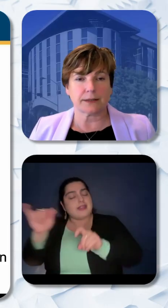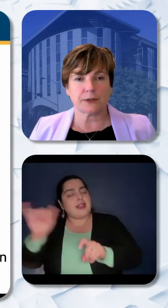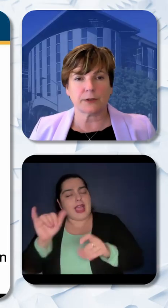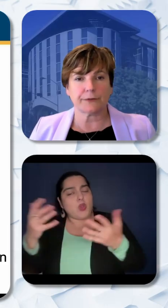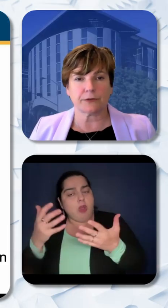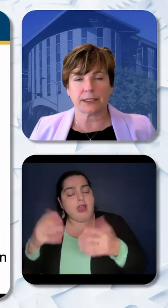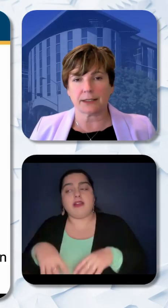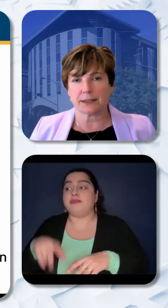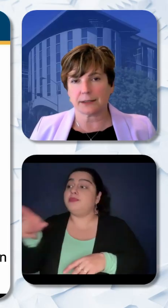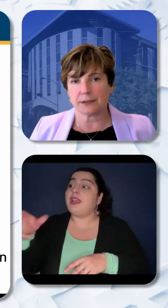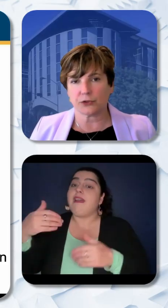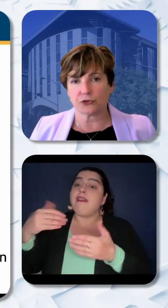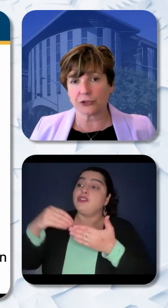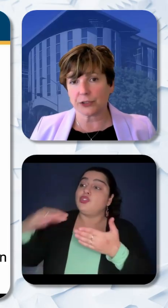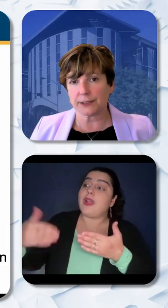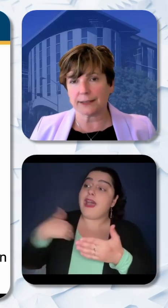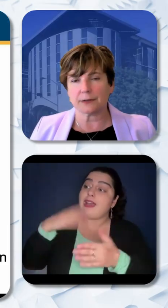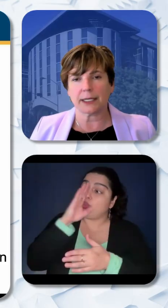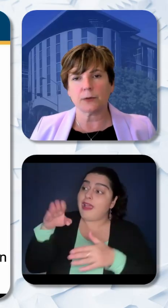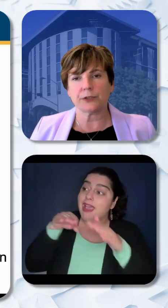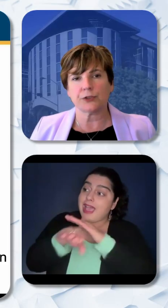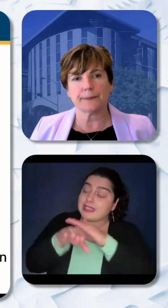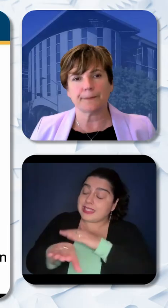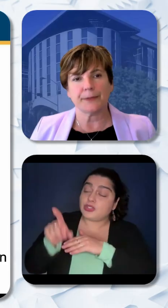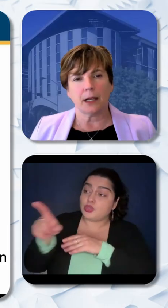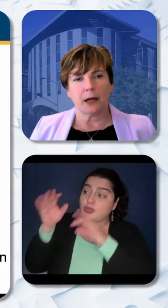does the student have direct access to instruction in their language?